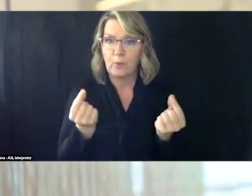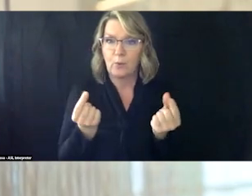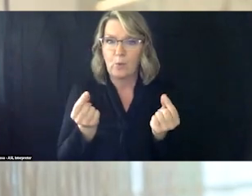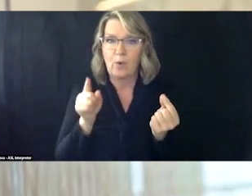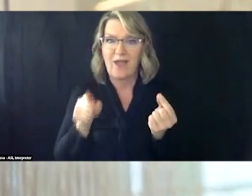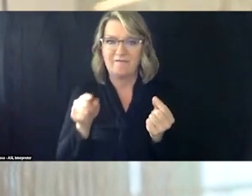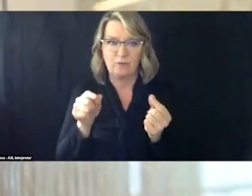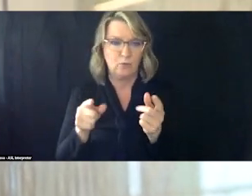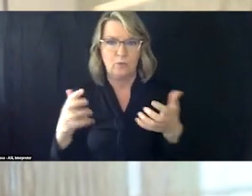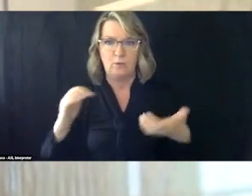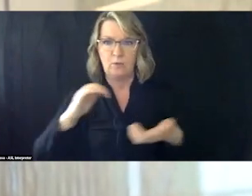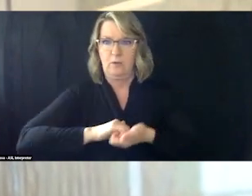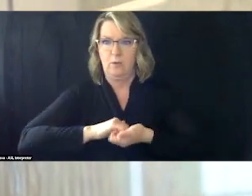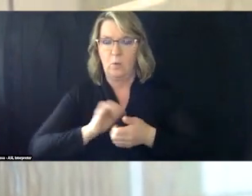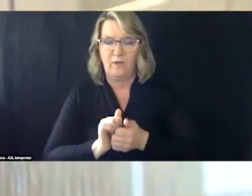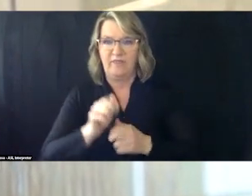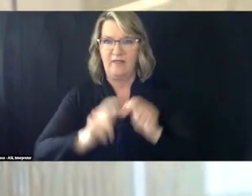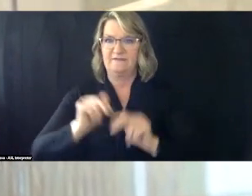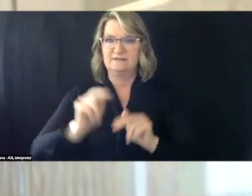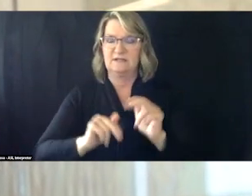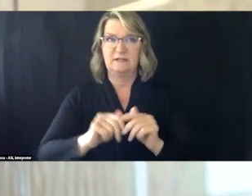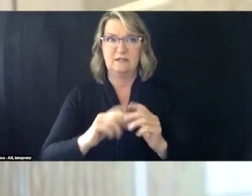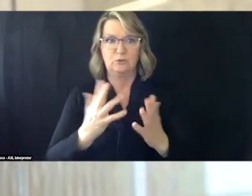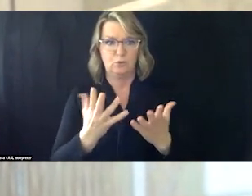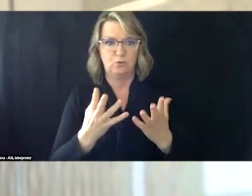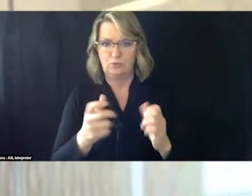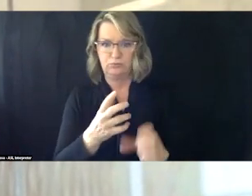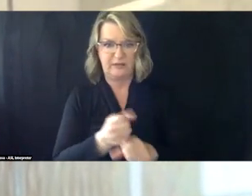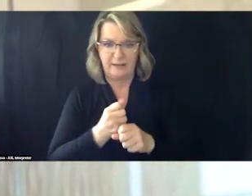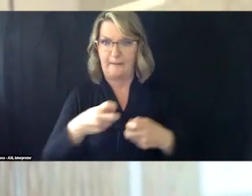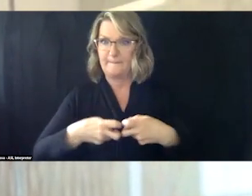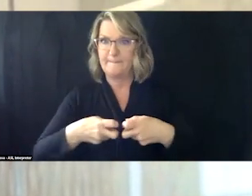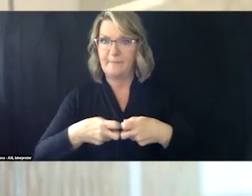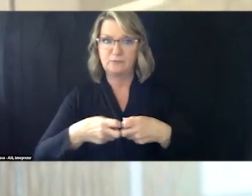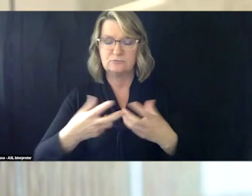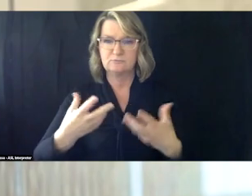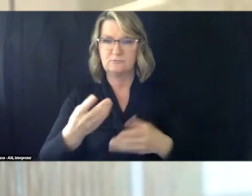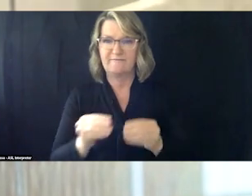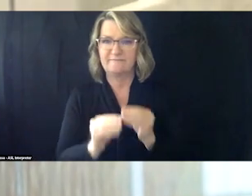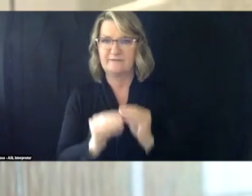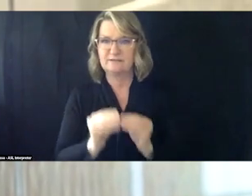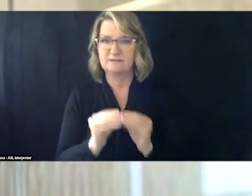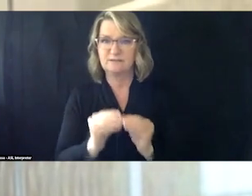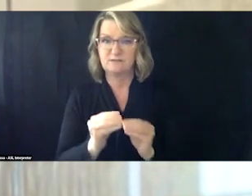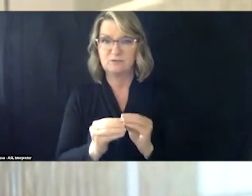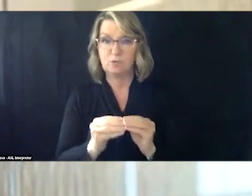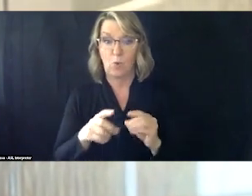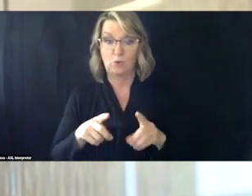we need to then work with the facility to get that power restored well in the meantime we might not